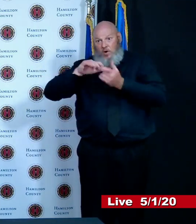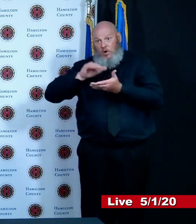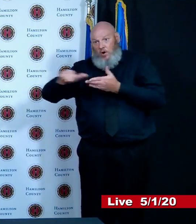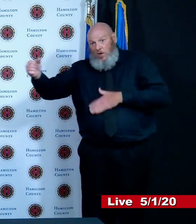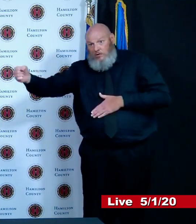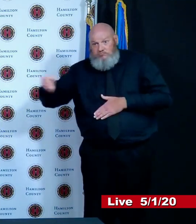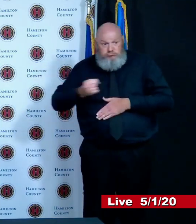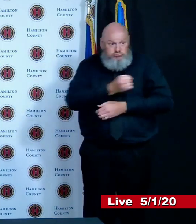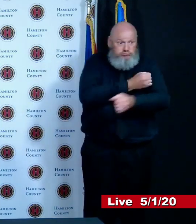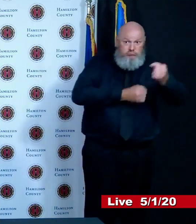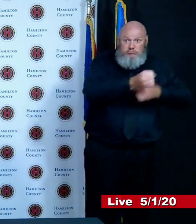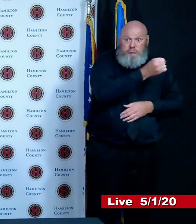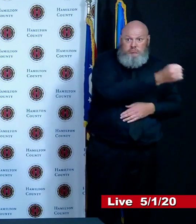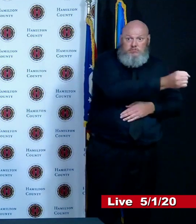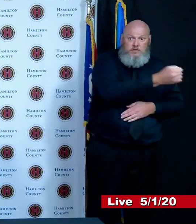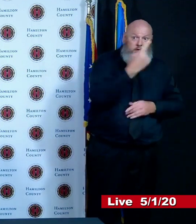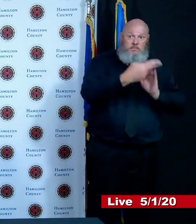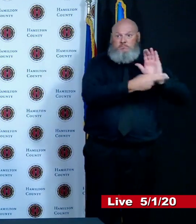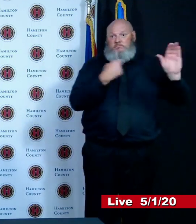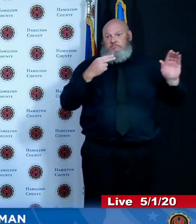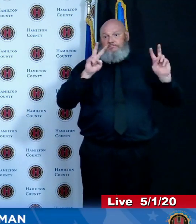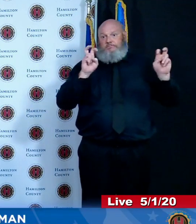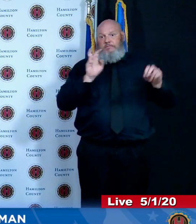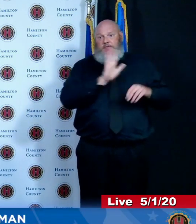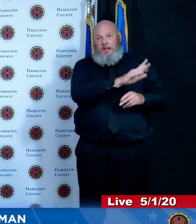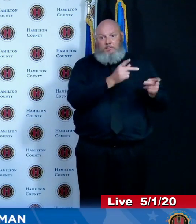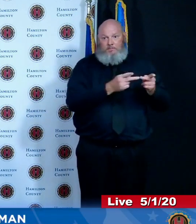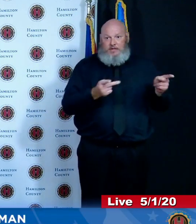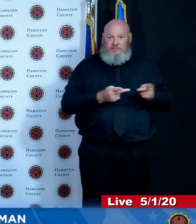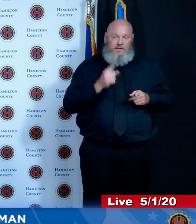you have a specific number I believe initially we are utilizing